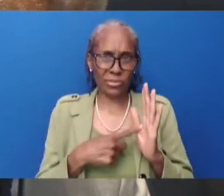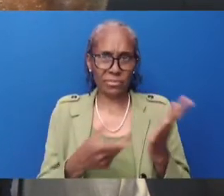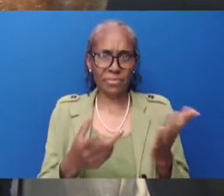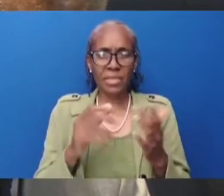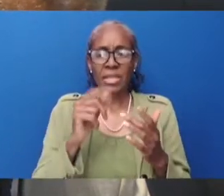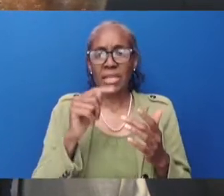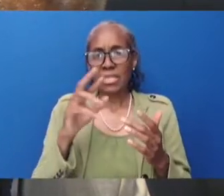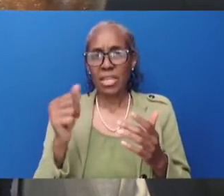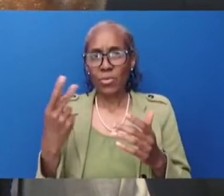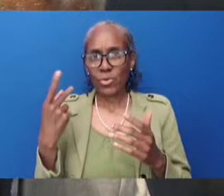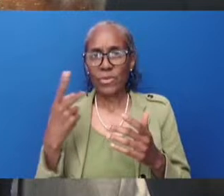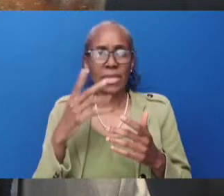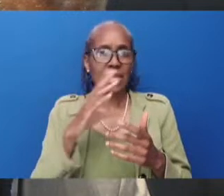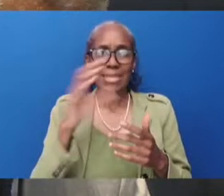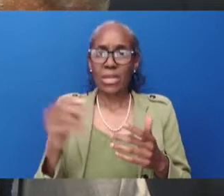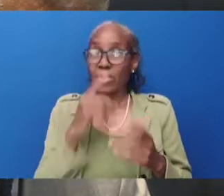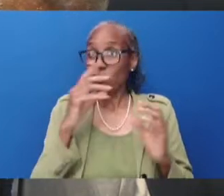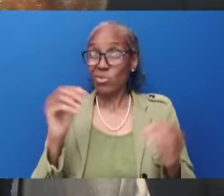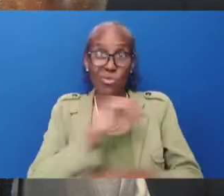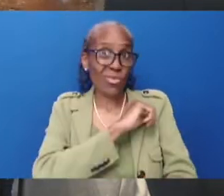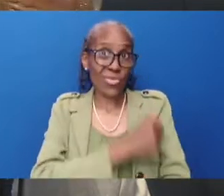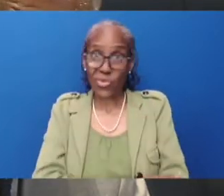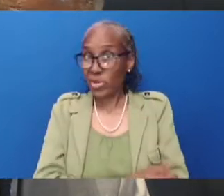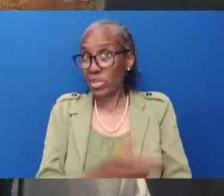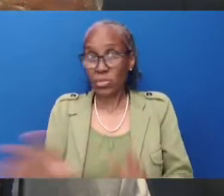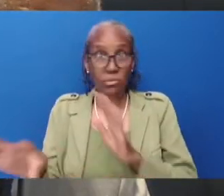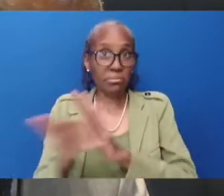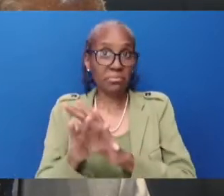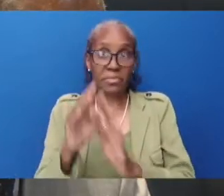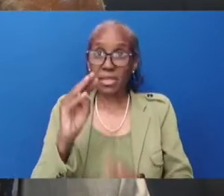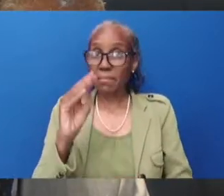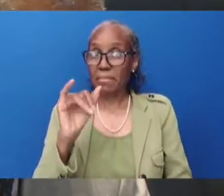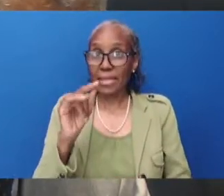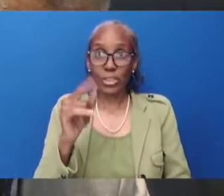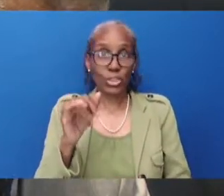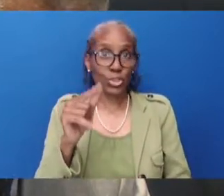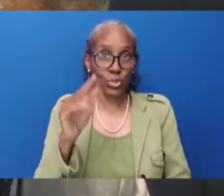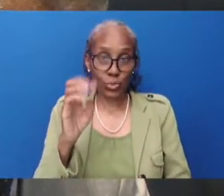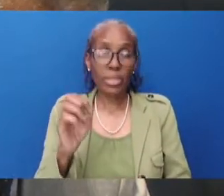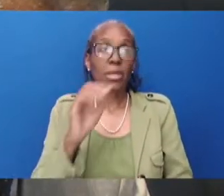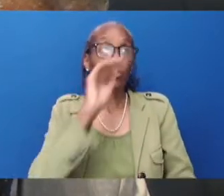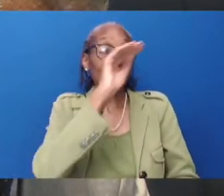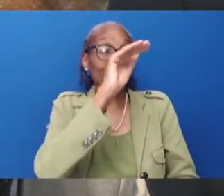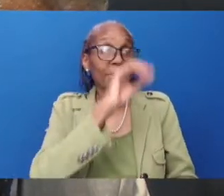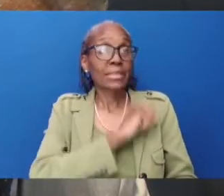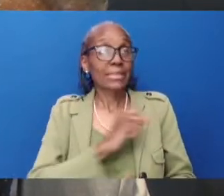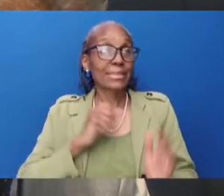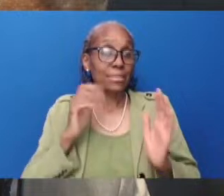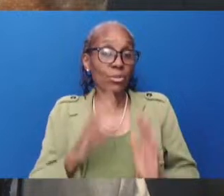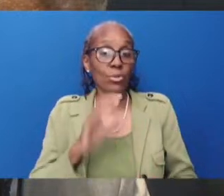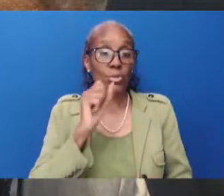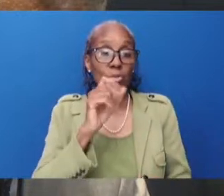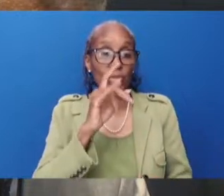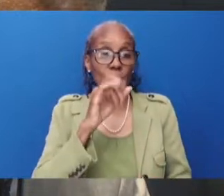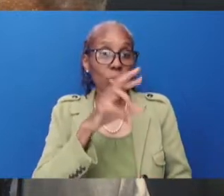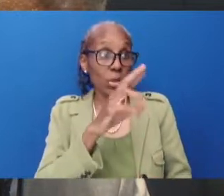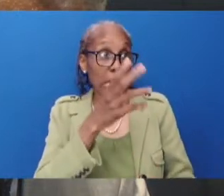COMMISSION. THERE ARE SOME THAT HAVE ISSUES WITH THAT LANGUAGE, AND TARA AND I WERE TALKING EARLIER. THE COUNTY DOESN'T HAVE THE